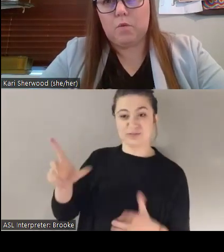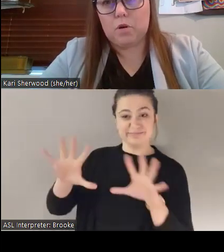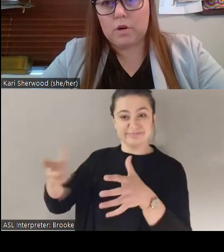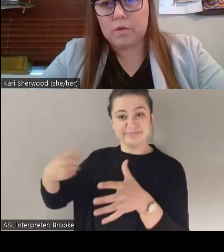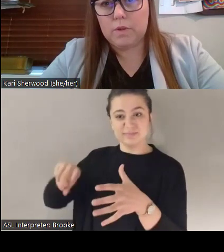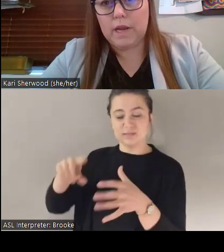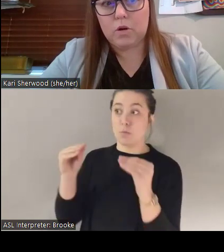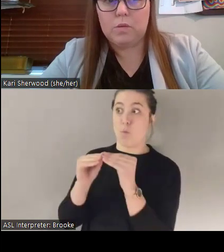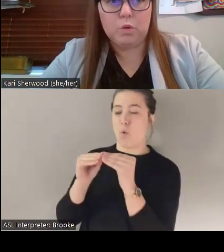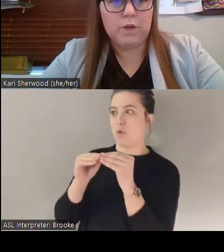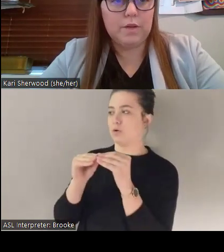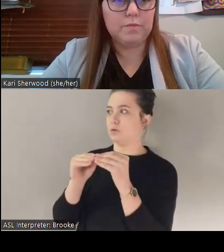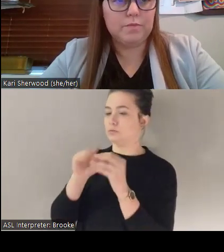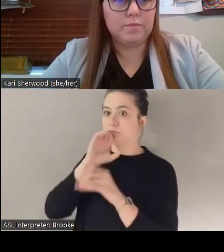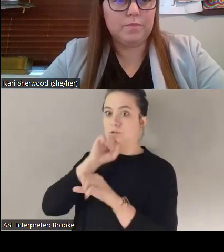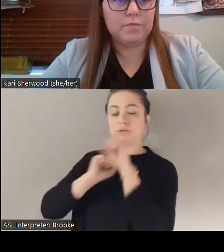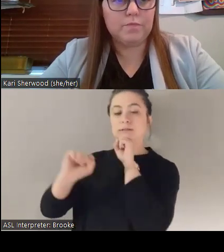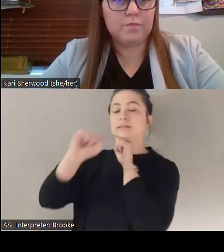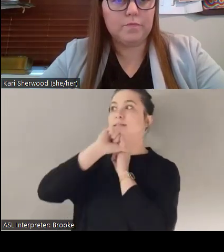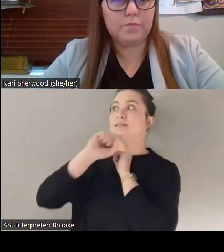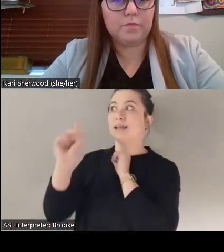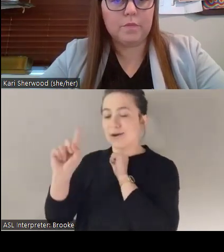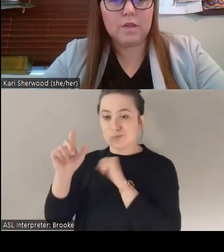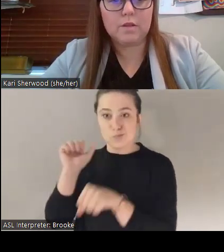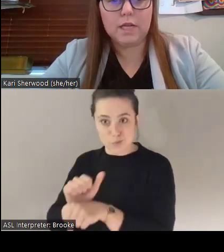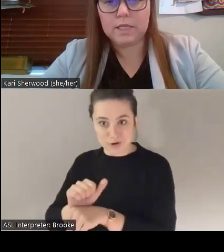at work when they are employed.